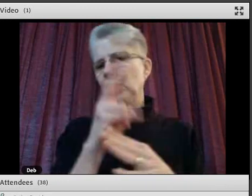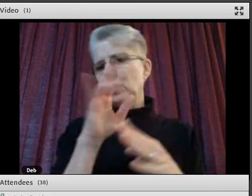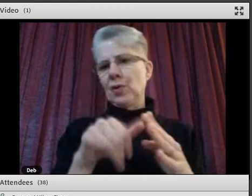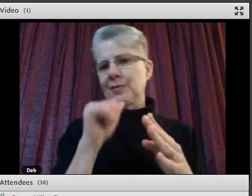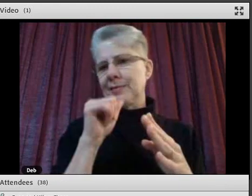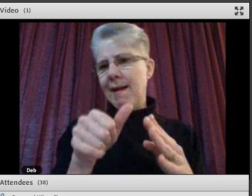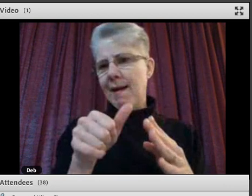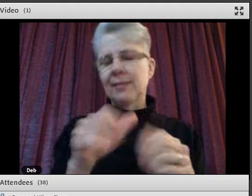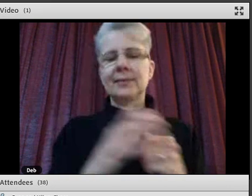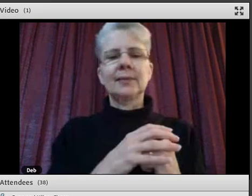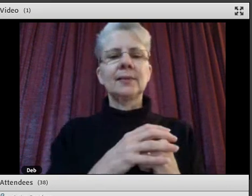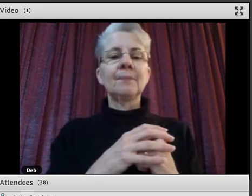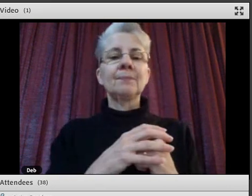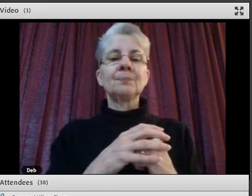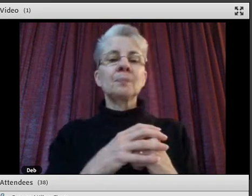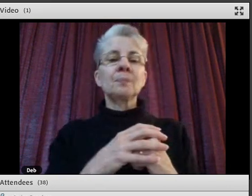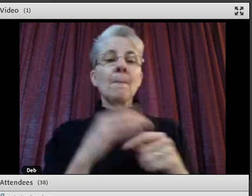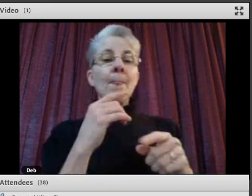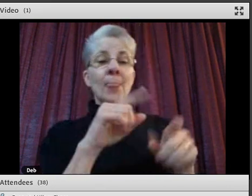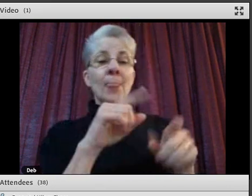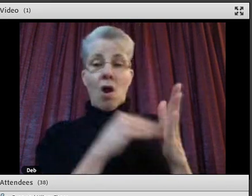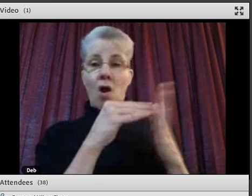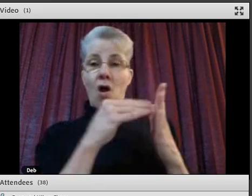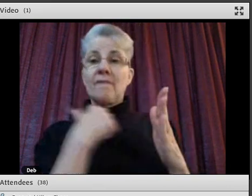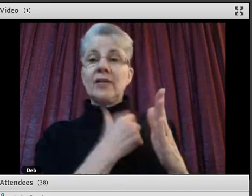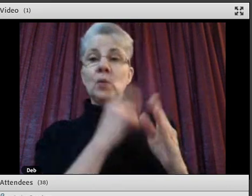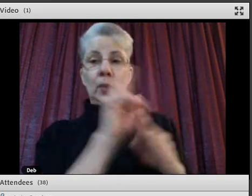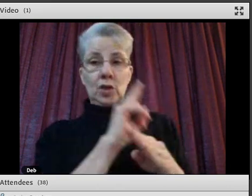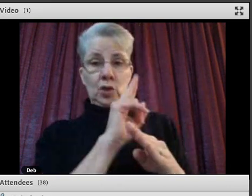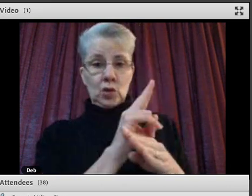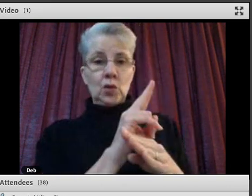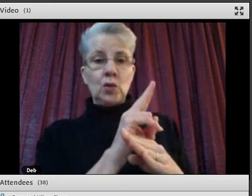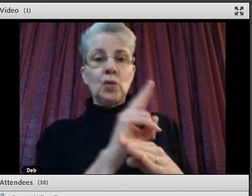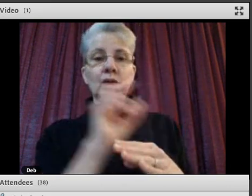Hilary: Right. Often, we use tempera paint,